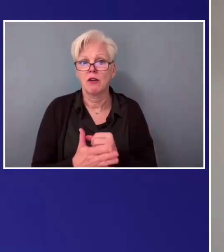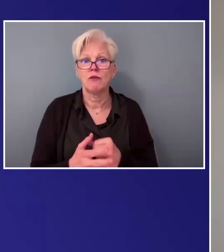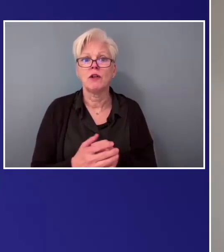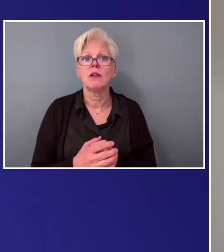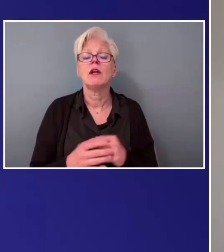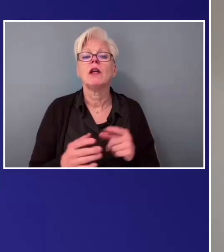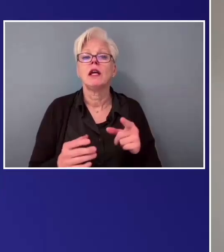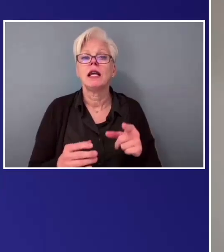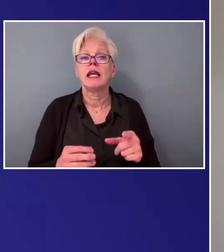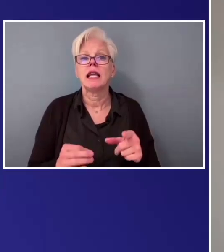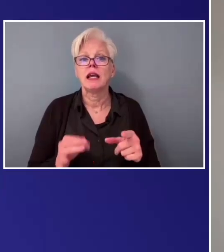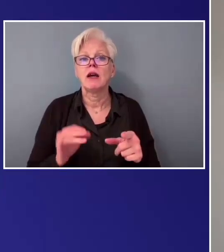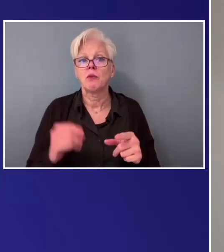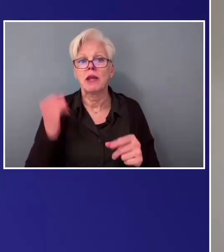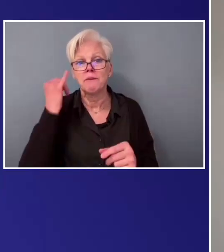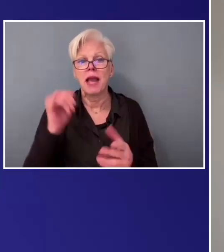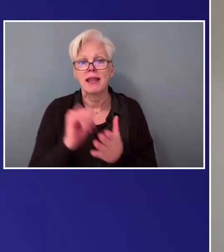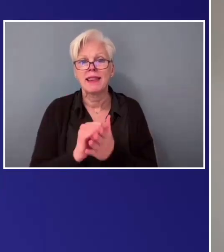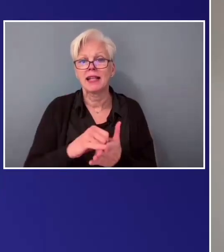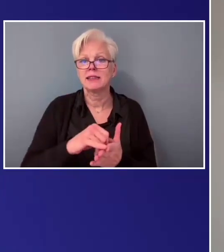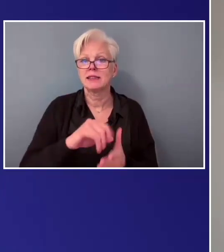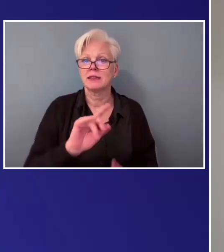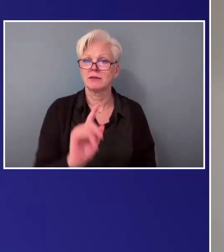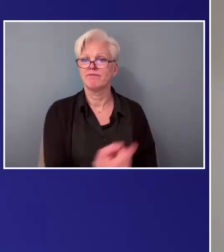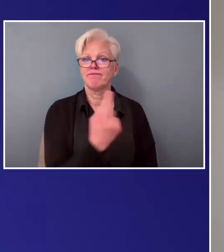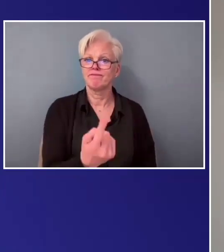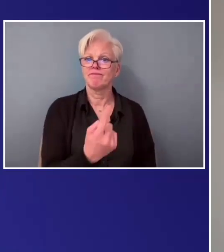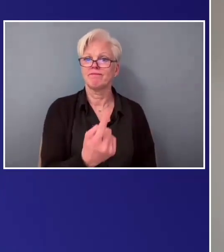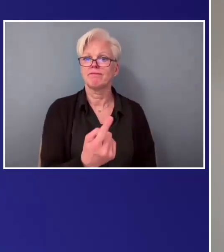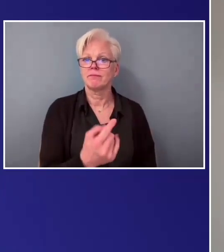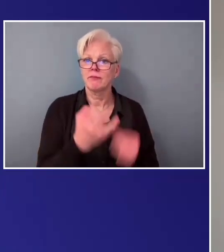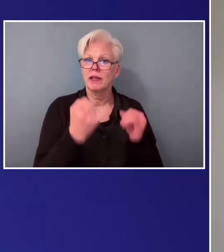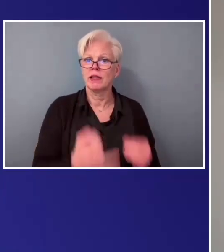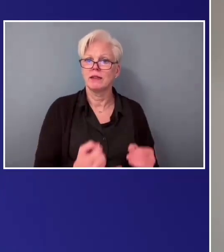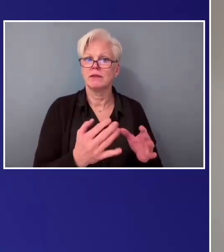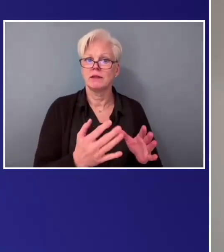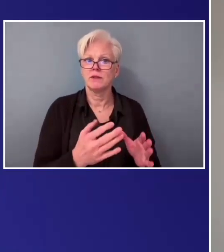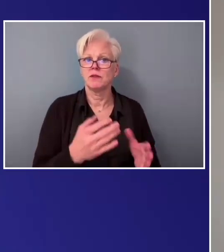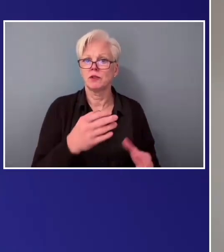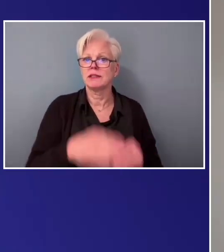It's -- we're imagining that as a standalone step in the process. Okay. Gotcha. Gotcha.